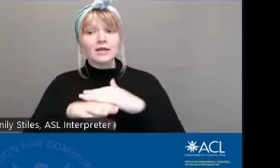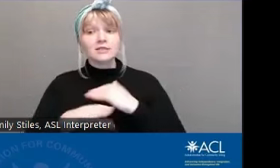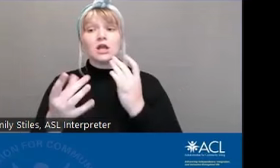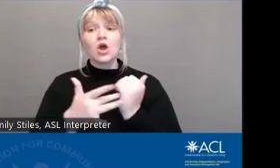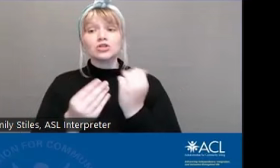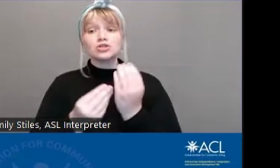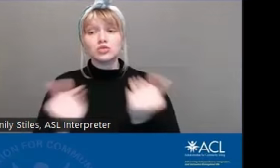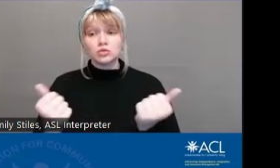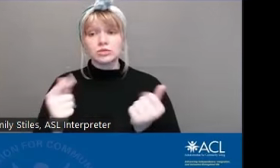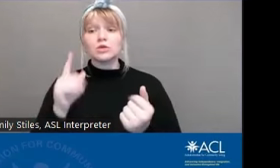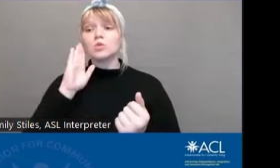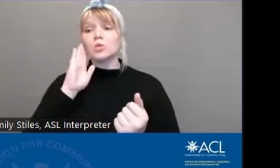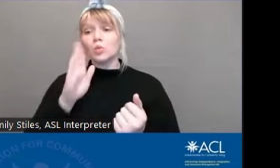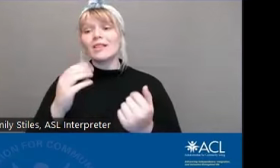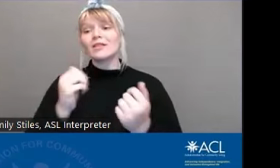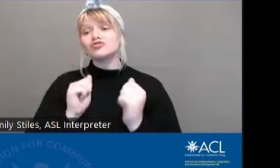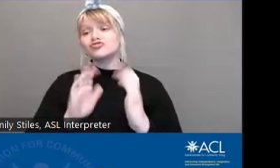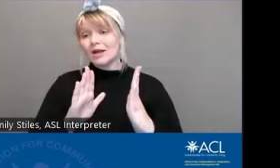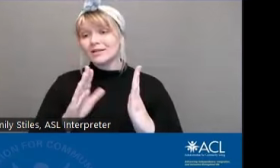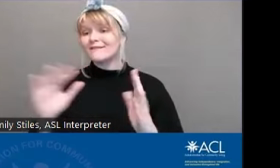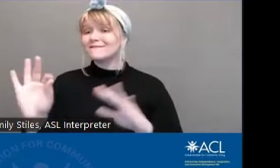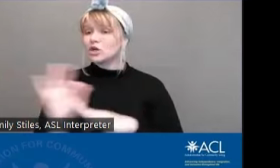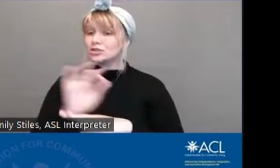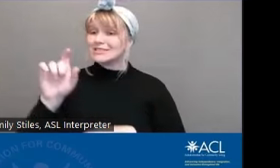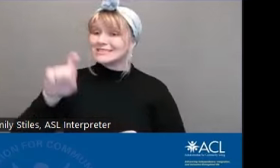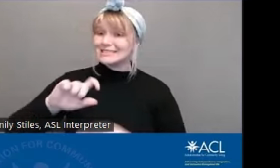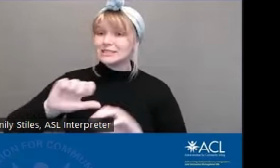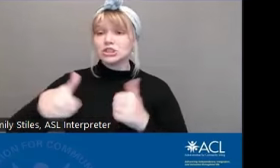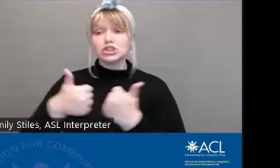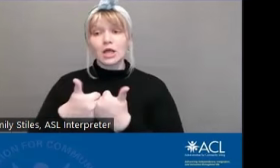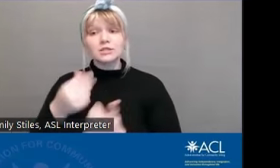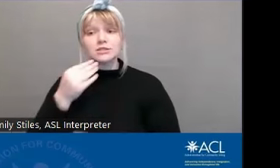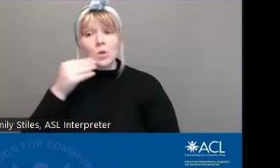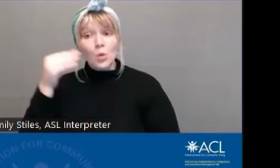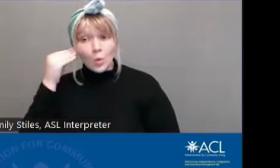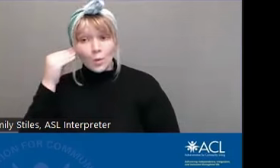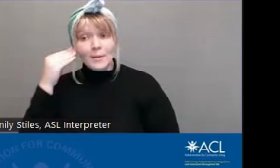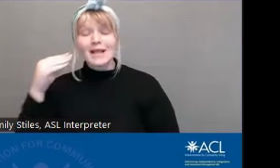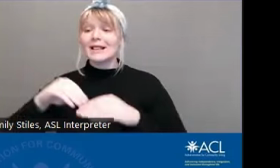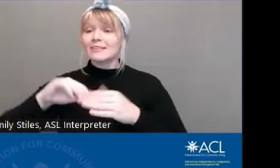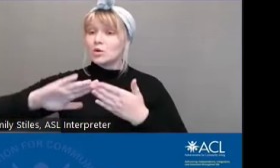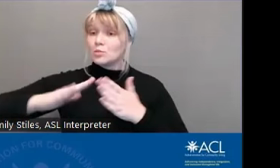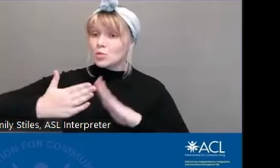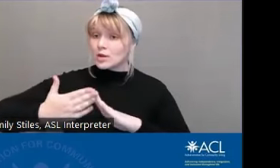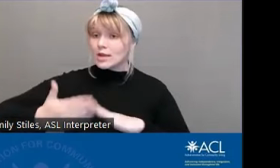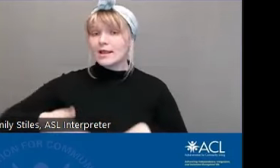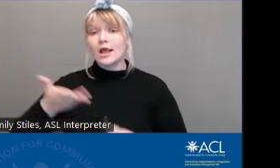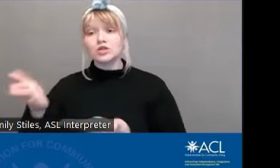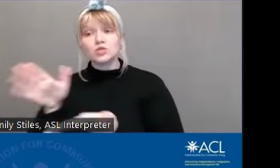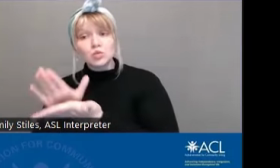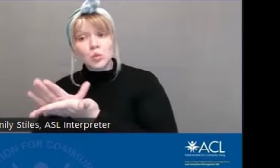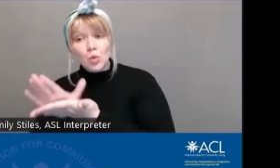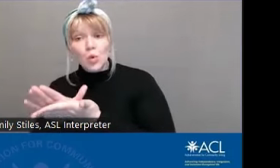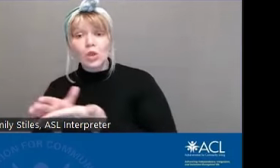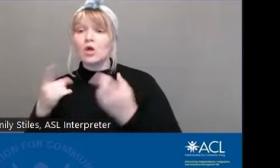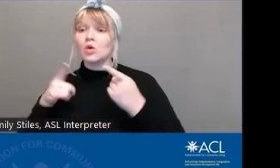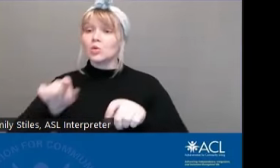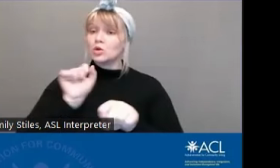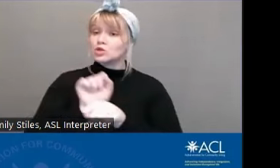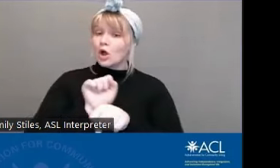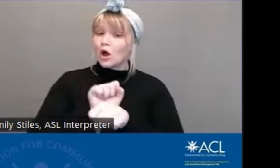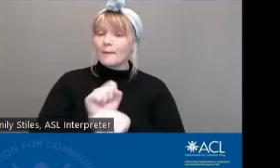needs and challenges at home and in the community, at school and on the job as well for accessibility